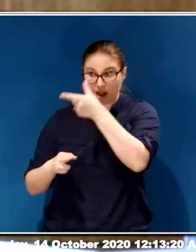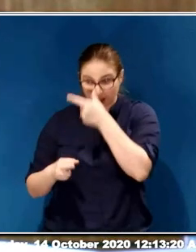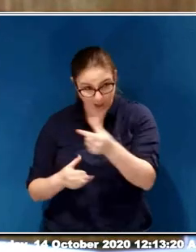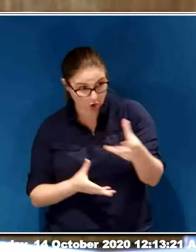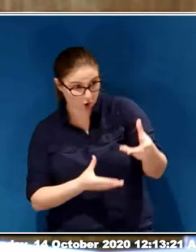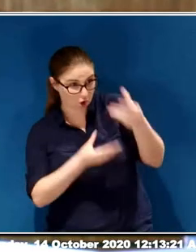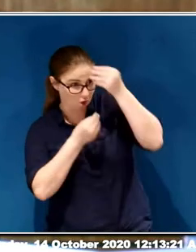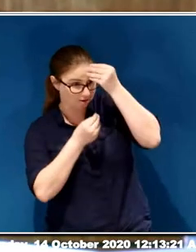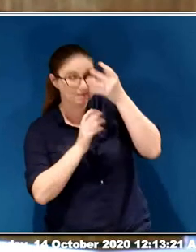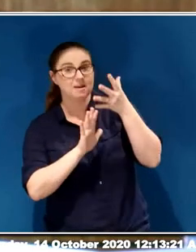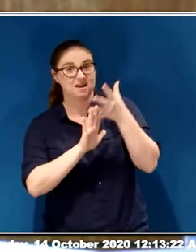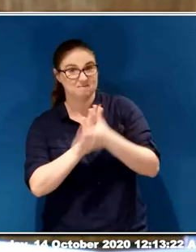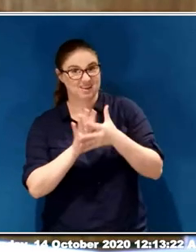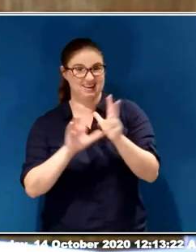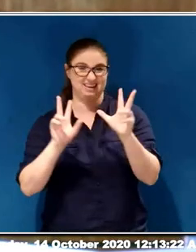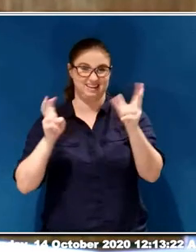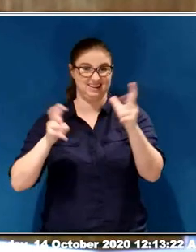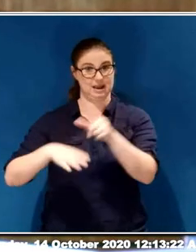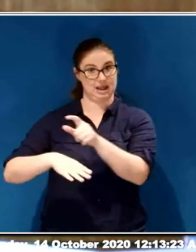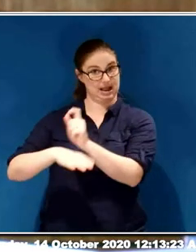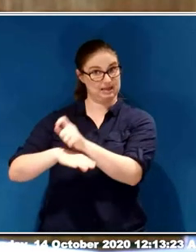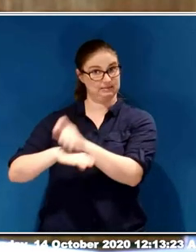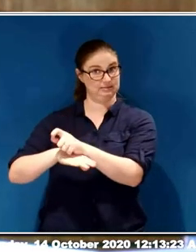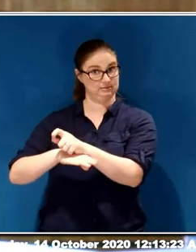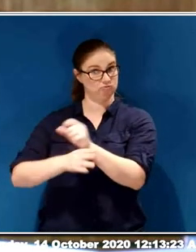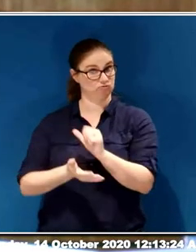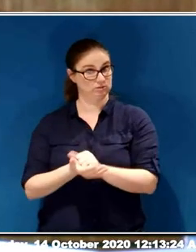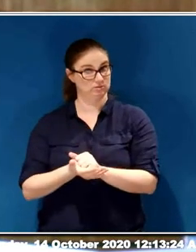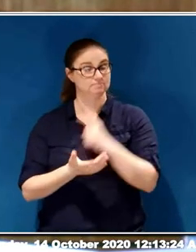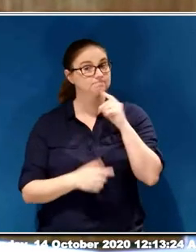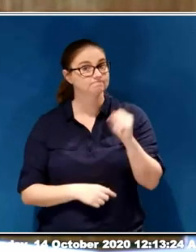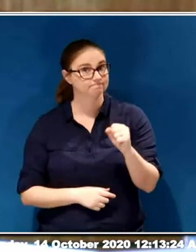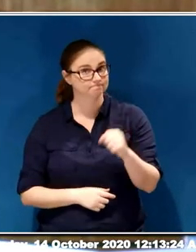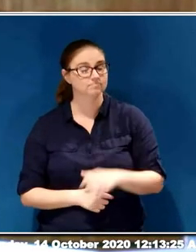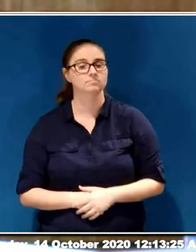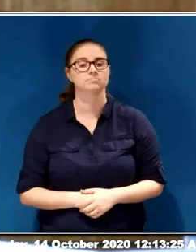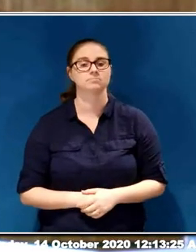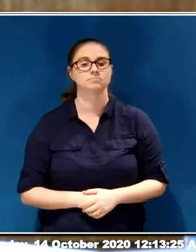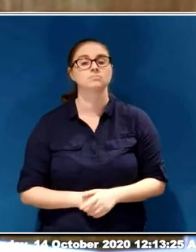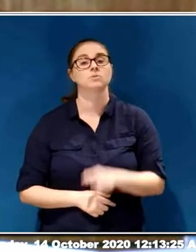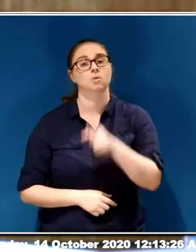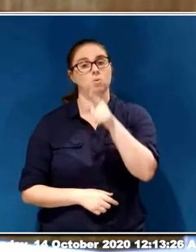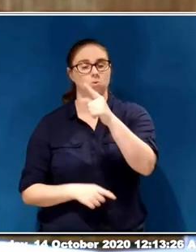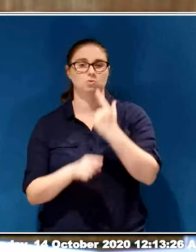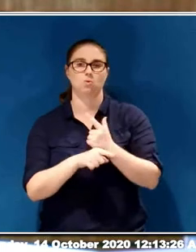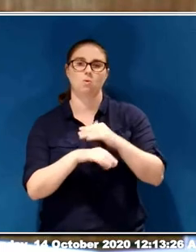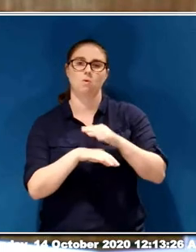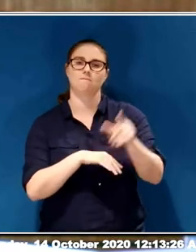Act and, of course, we have to take into account the standard under the